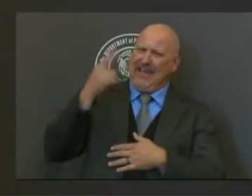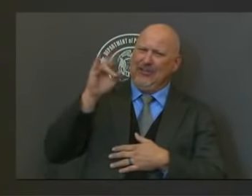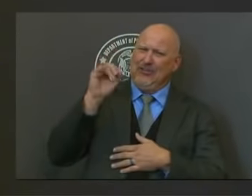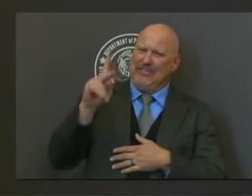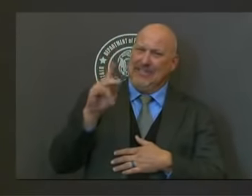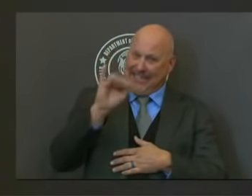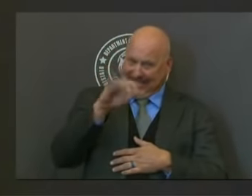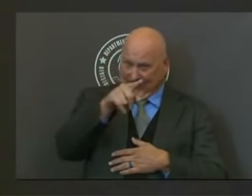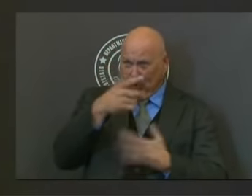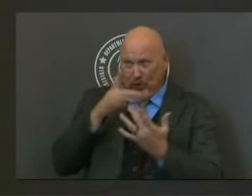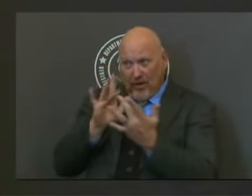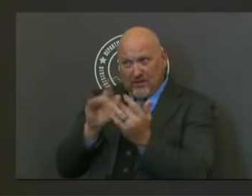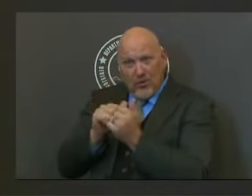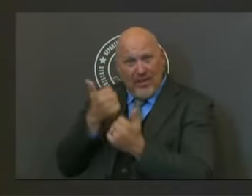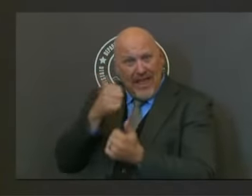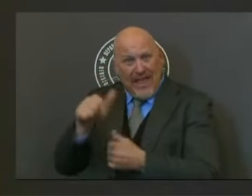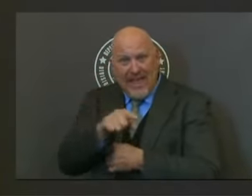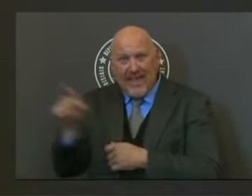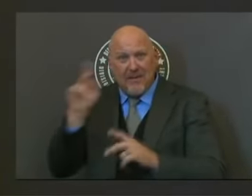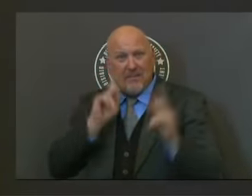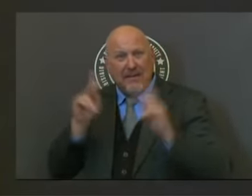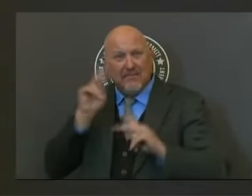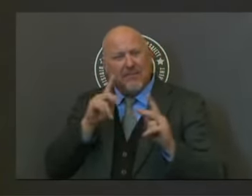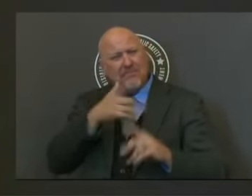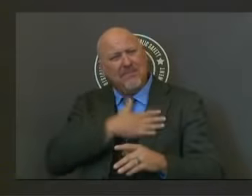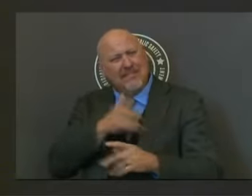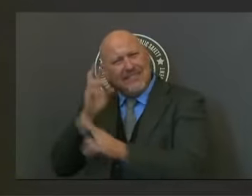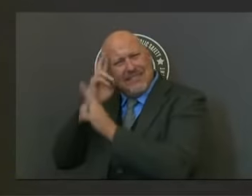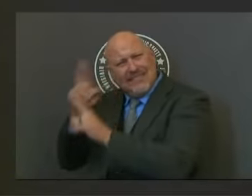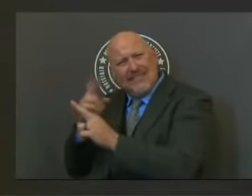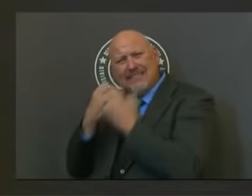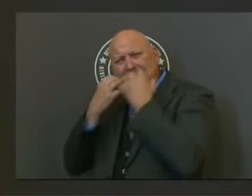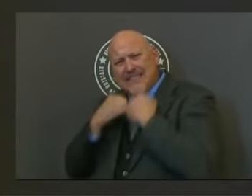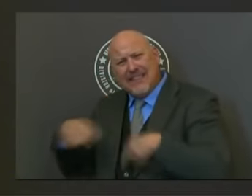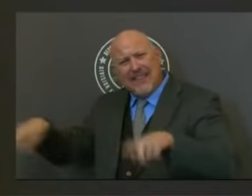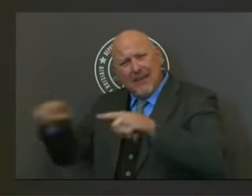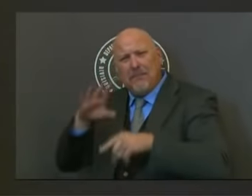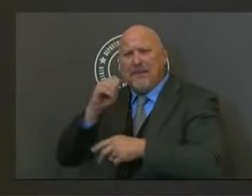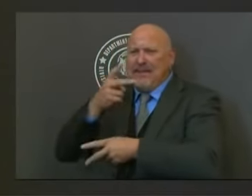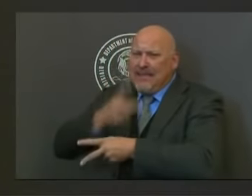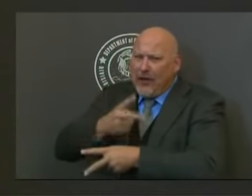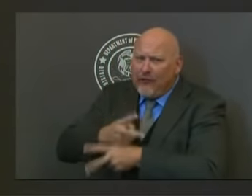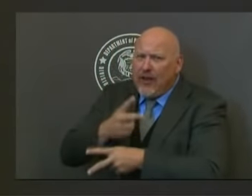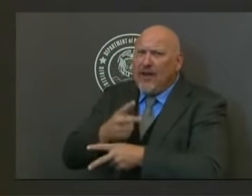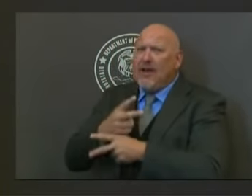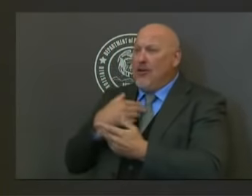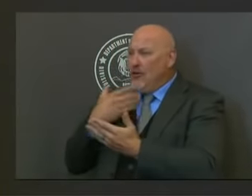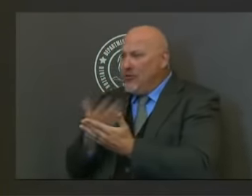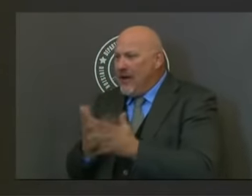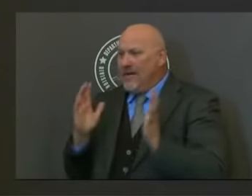also or or in in work or in personal private settings we